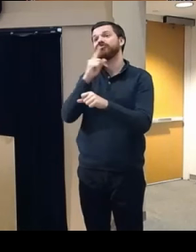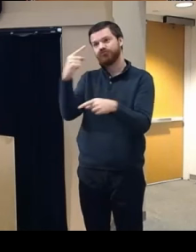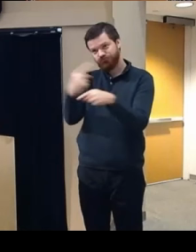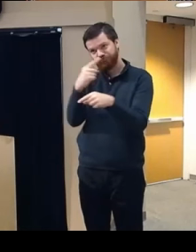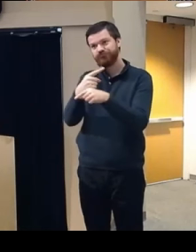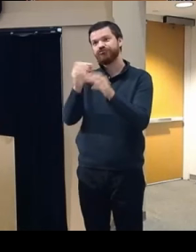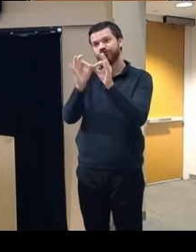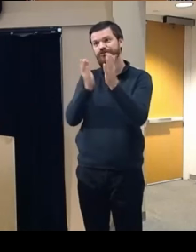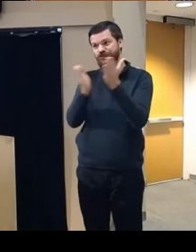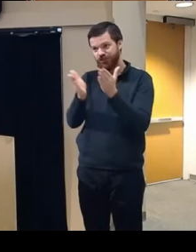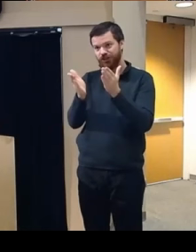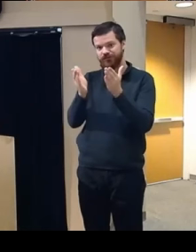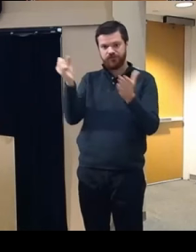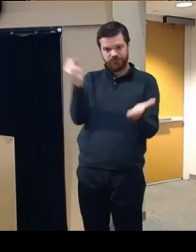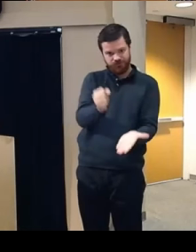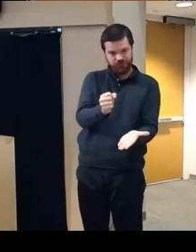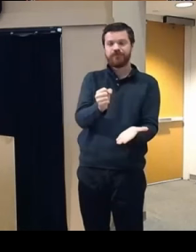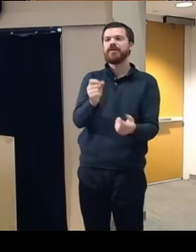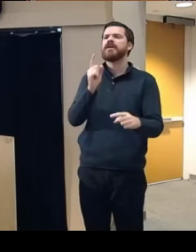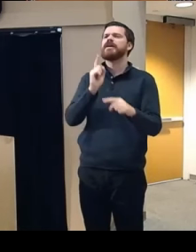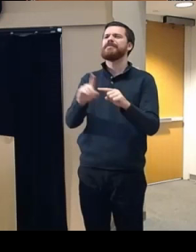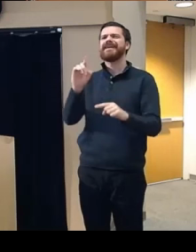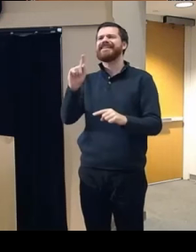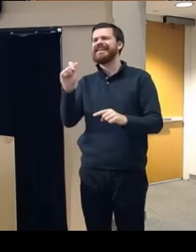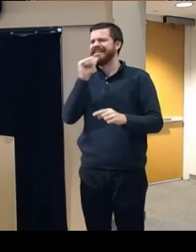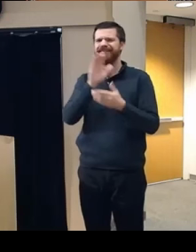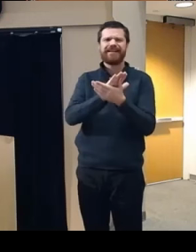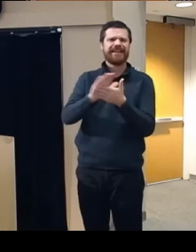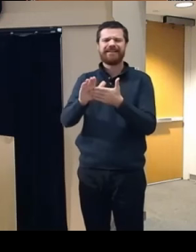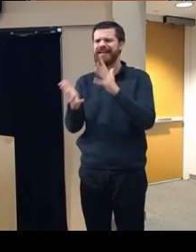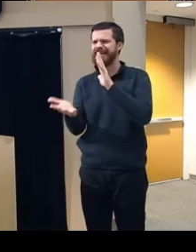that they need but then we're maybe not having as clean of data um so I know there are definitely